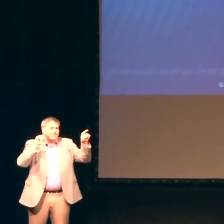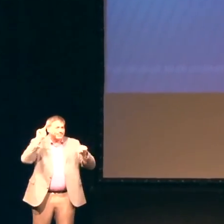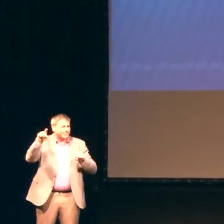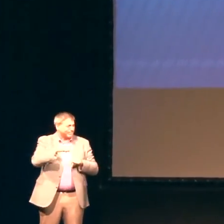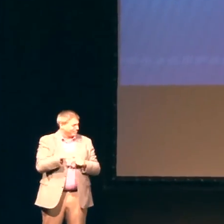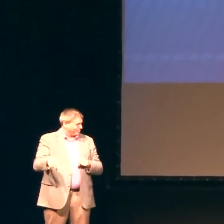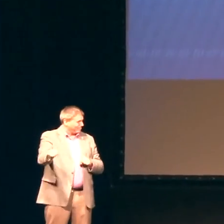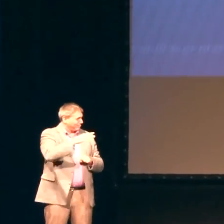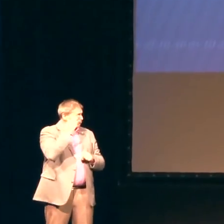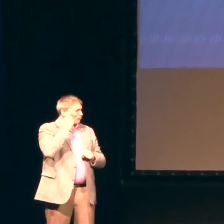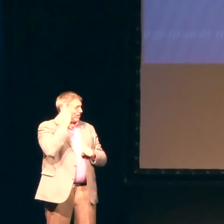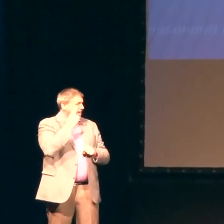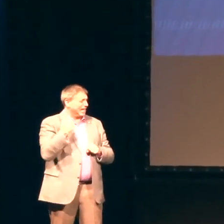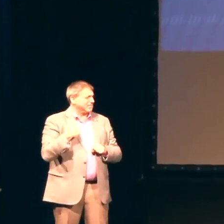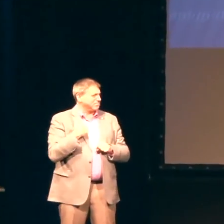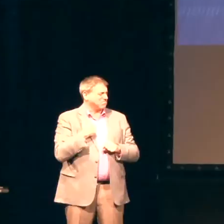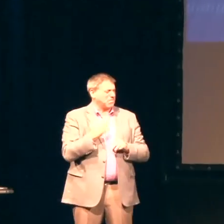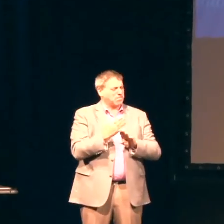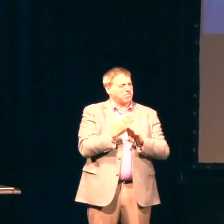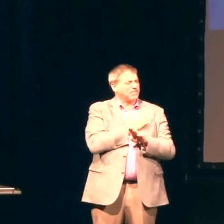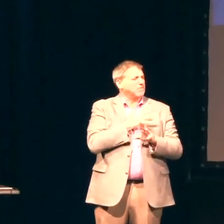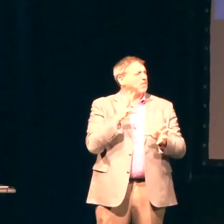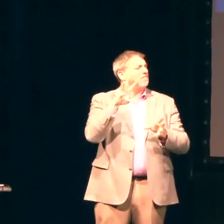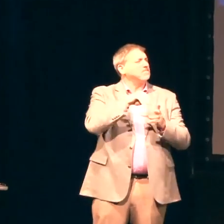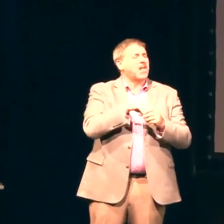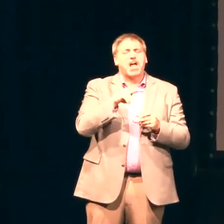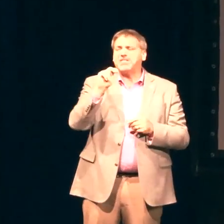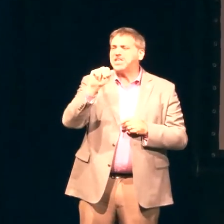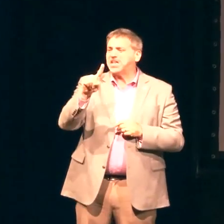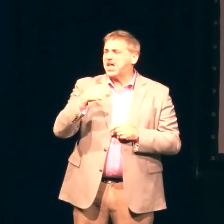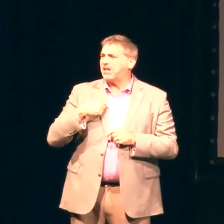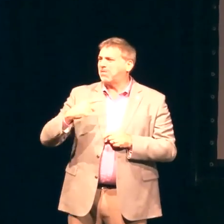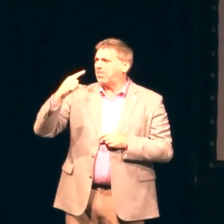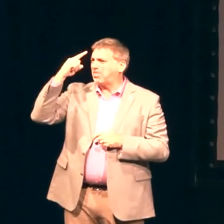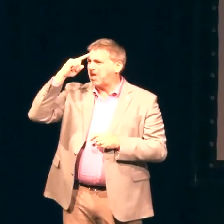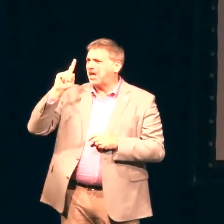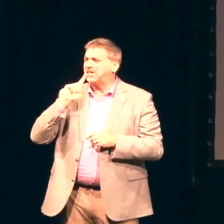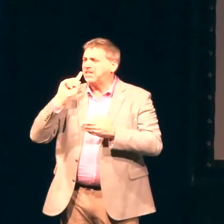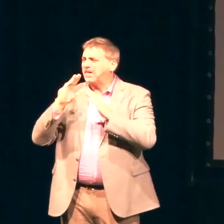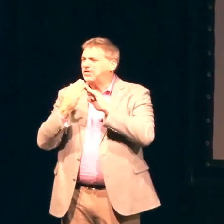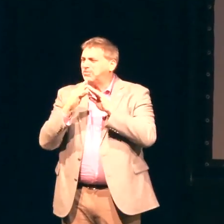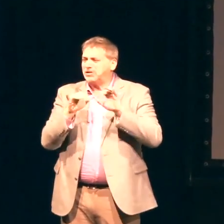Within the Deaf community, all over, do you realize that before I got involved with the